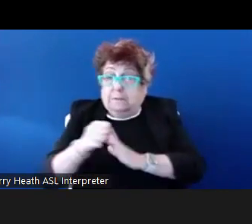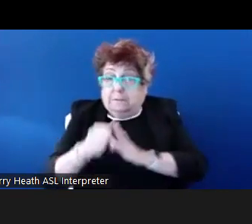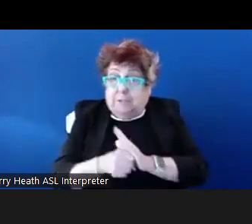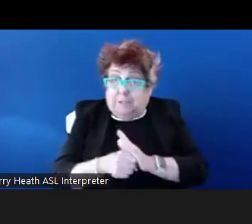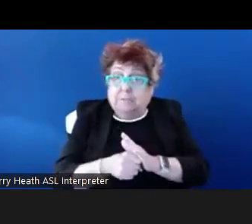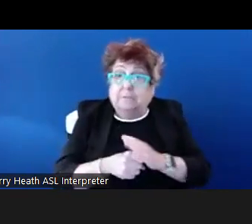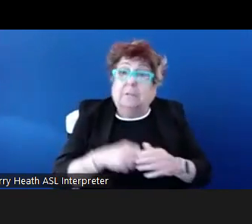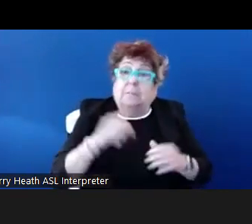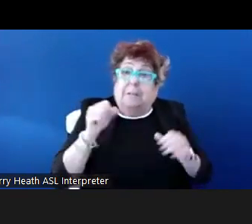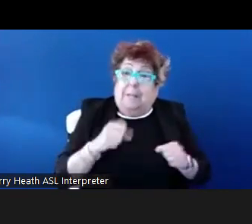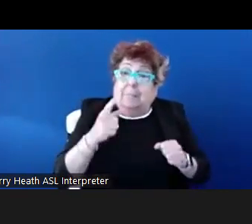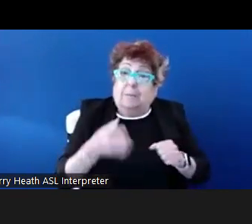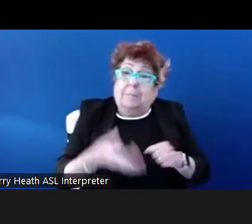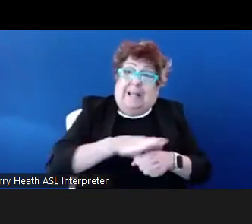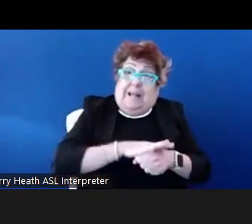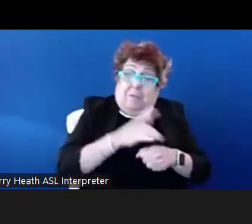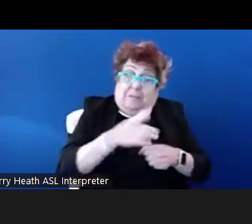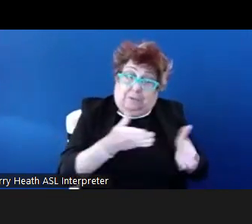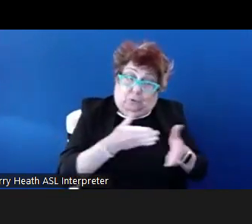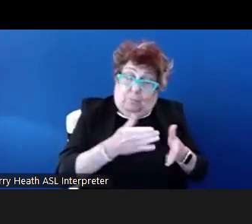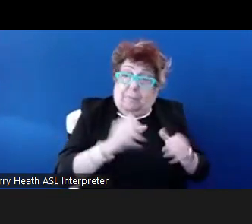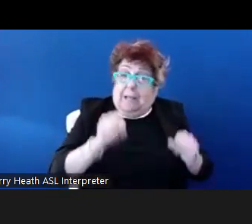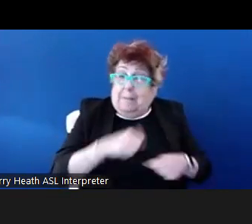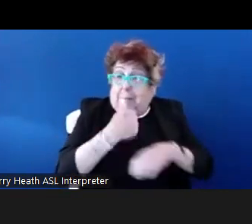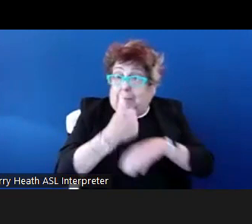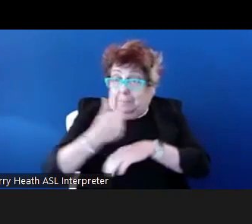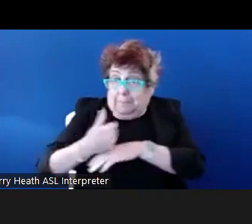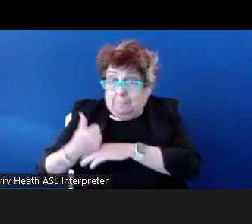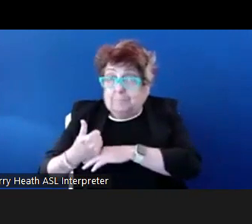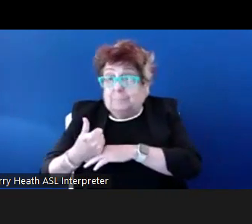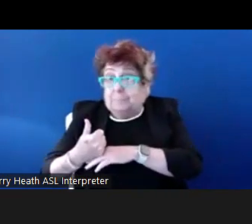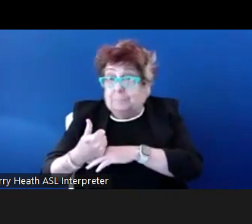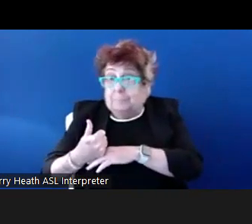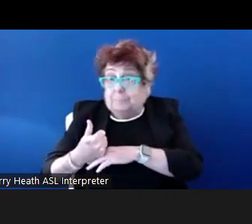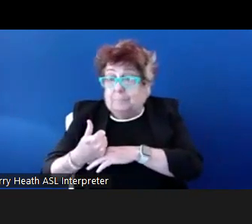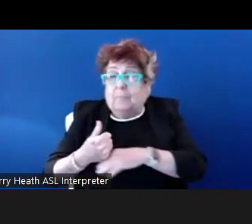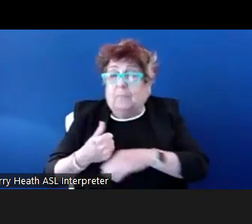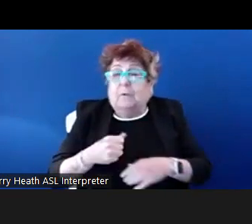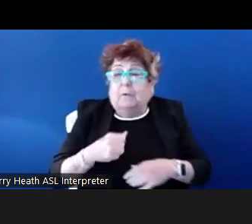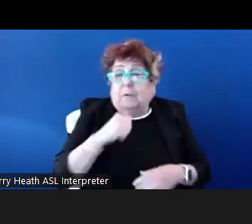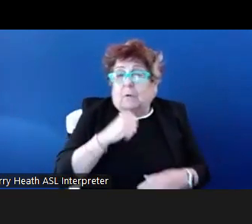cover these services and to actually implement those services. And not only have to do that on their own, but be